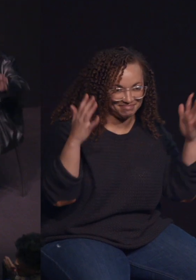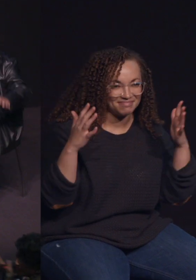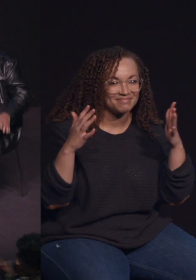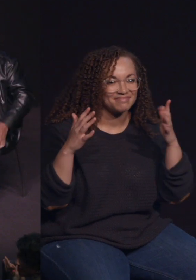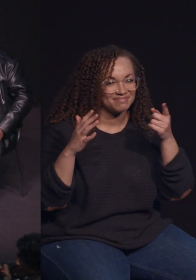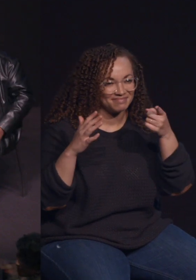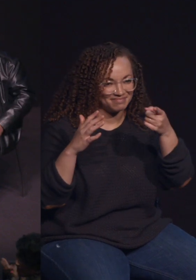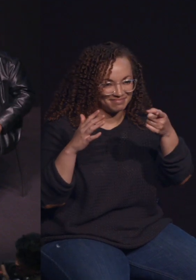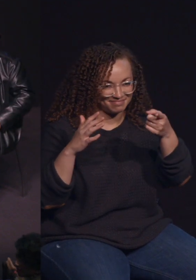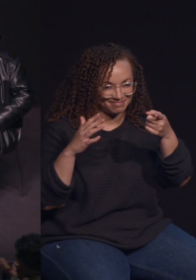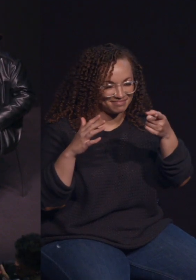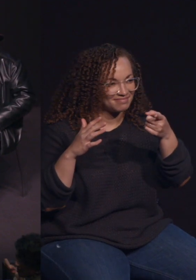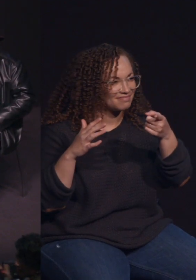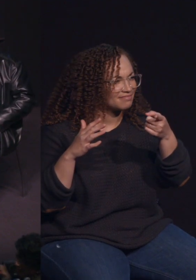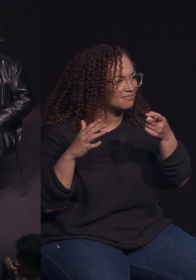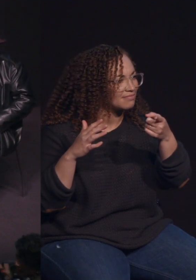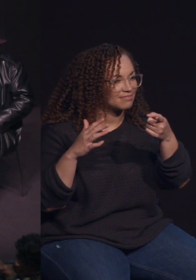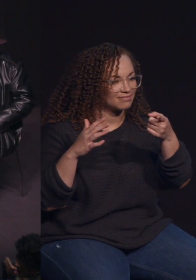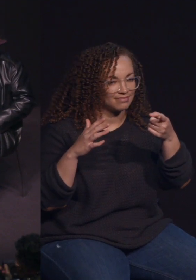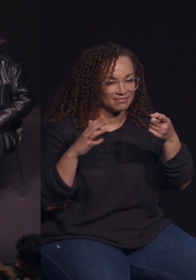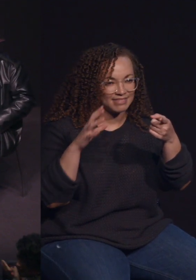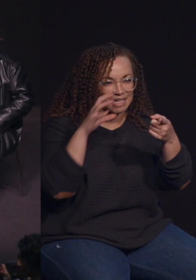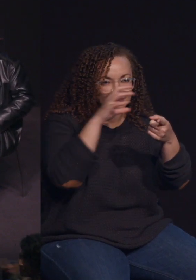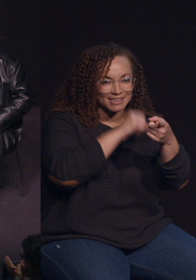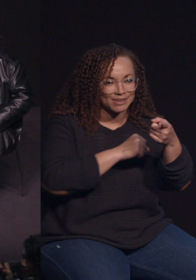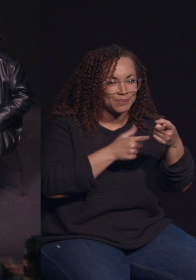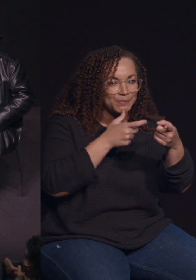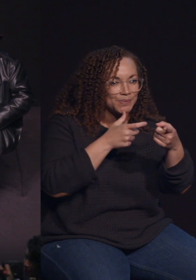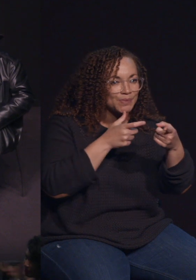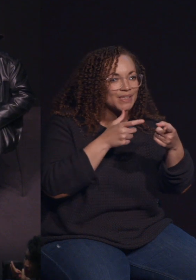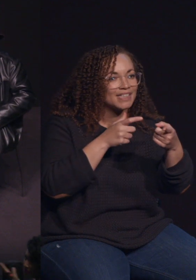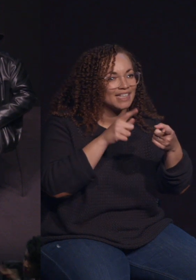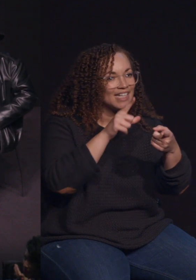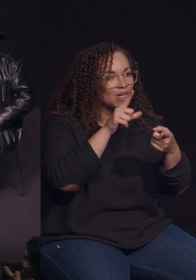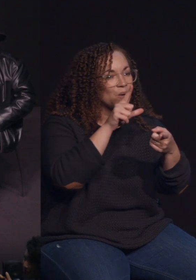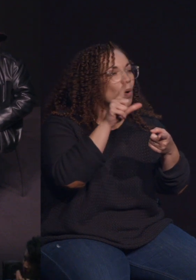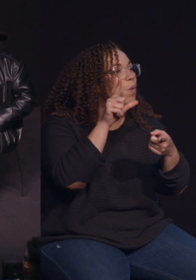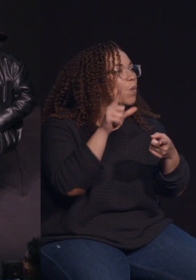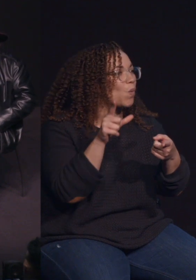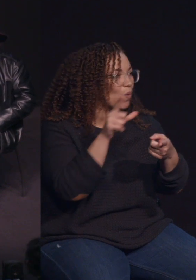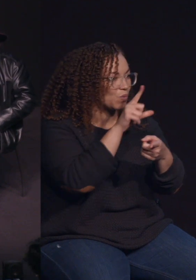This woman took me under her wings 20 years ago, took me to my first ecofarm so I just wanna honor.